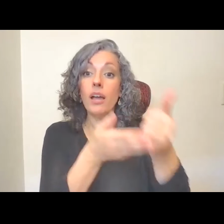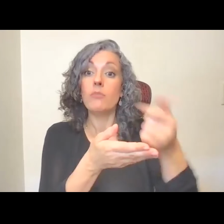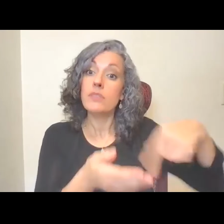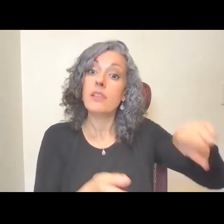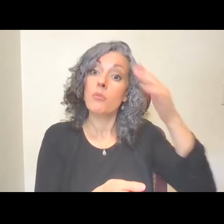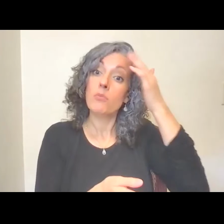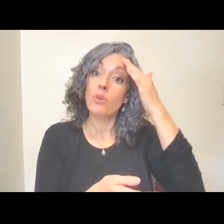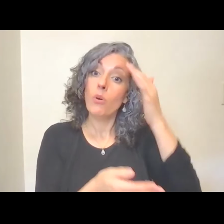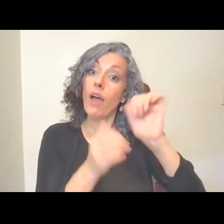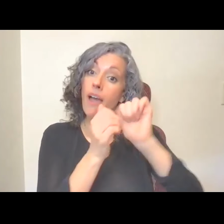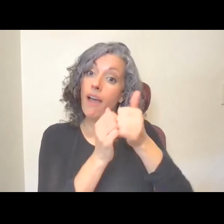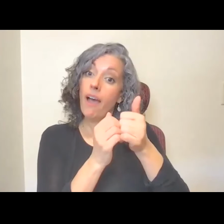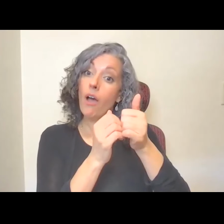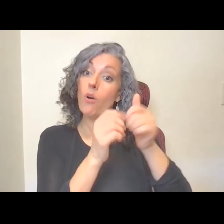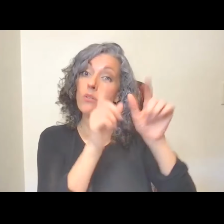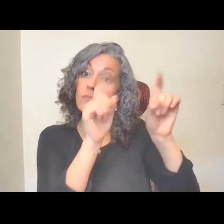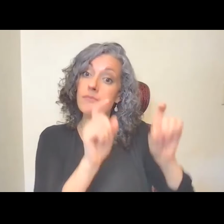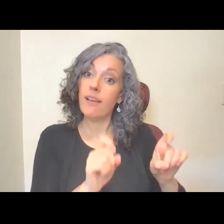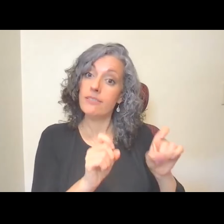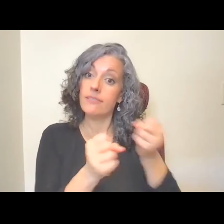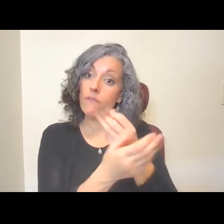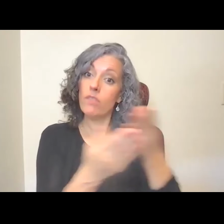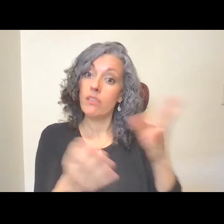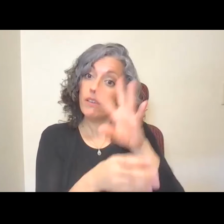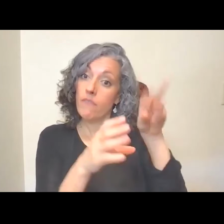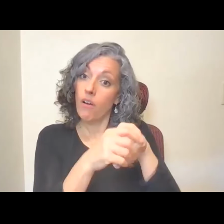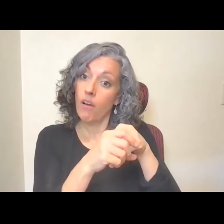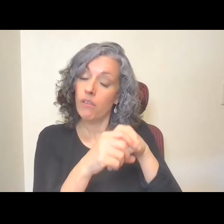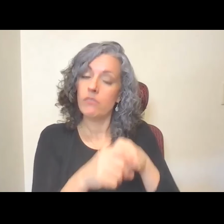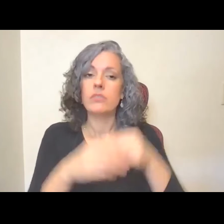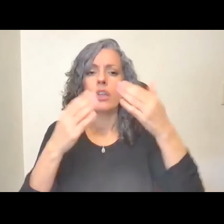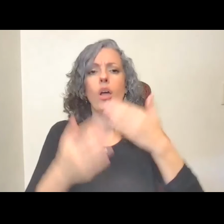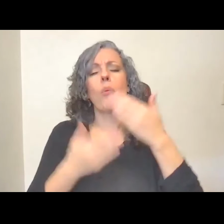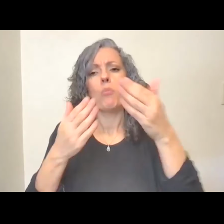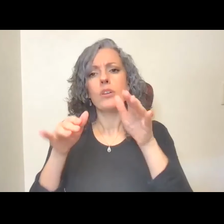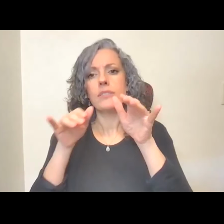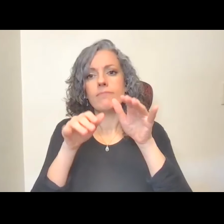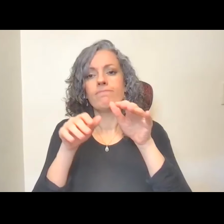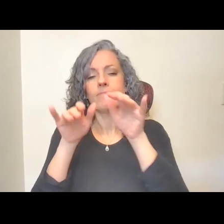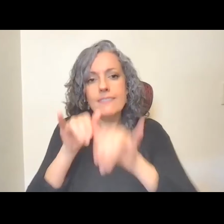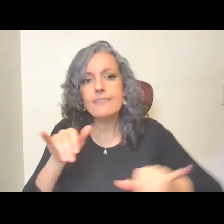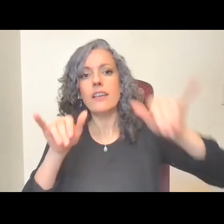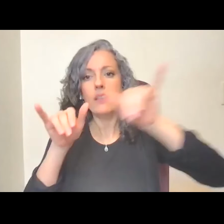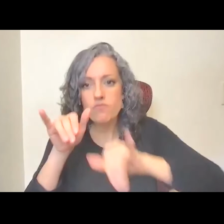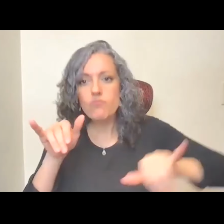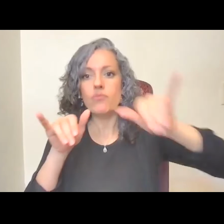the components. It brings consistency to the future pages and interactions. Sometimes I will